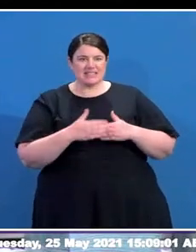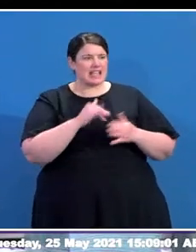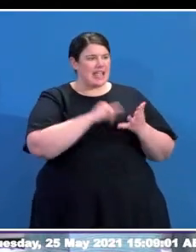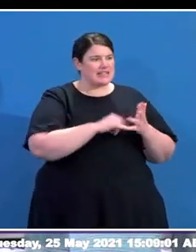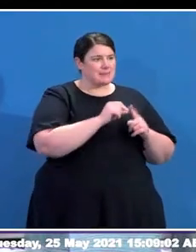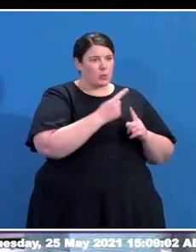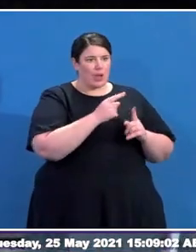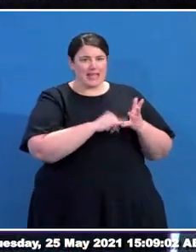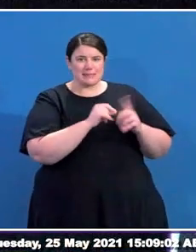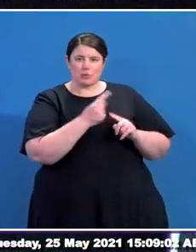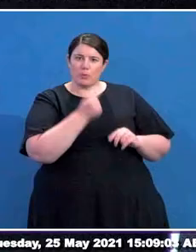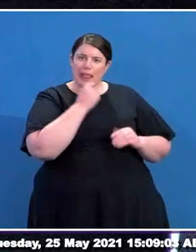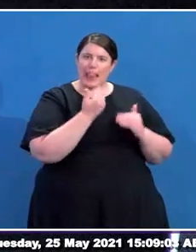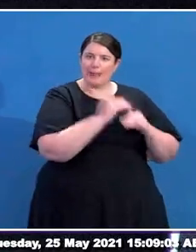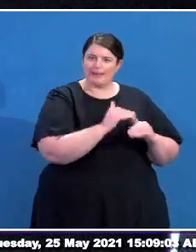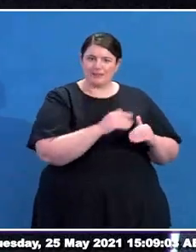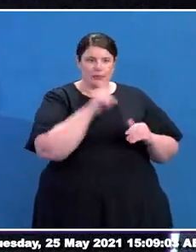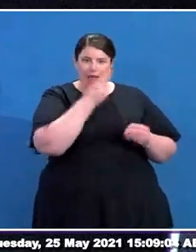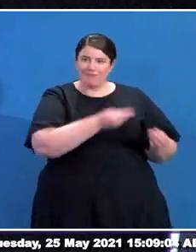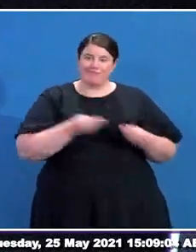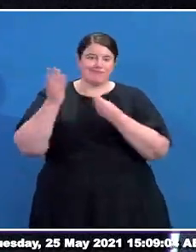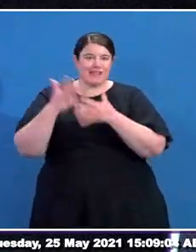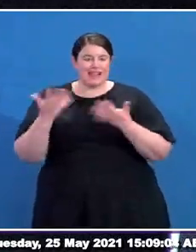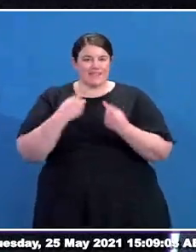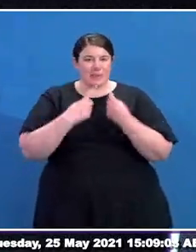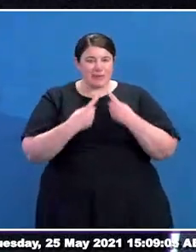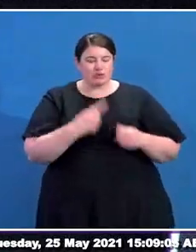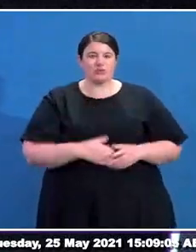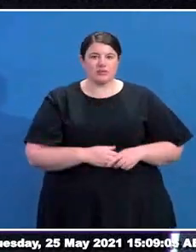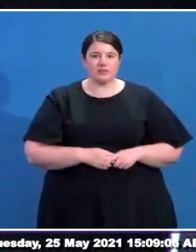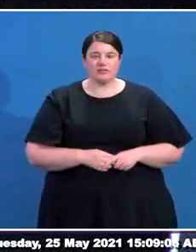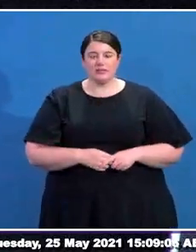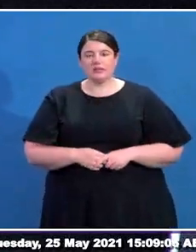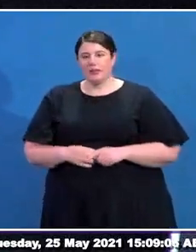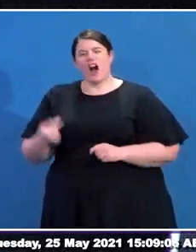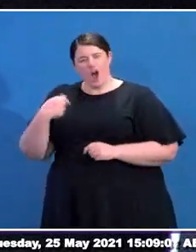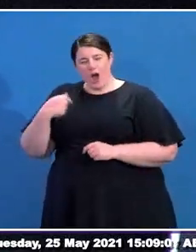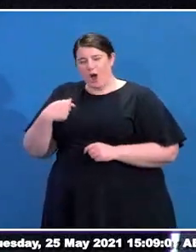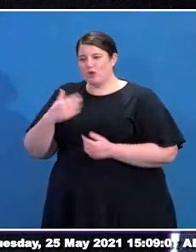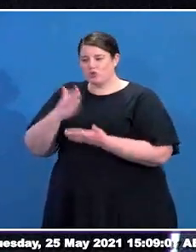I do feel that way. I feel a bit --- I wanted to make sure that there was procedural fairness.